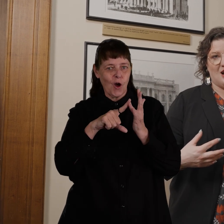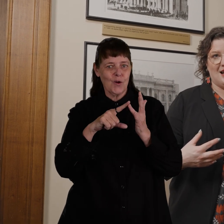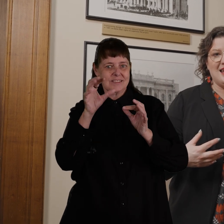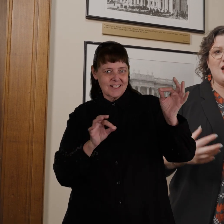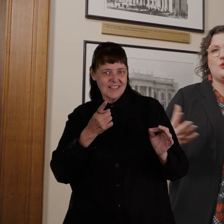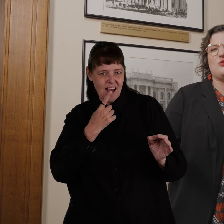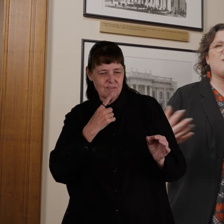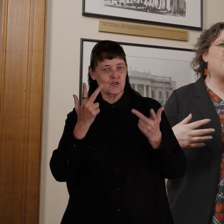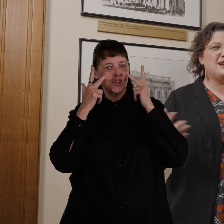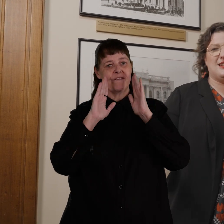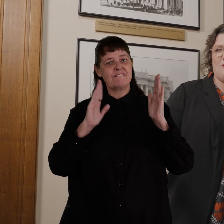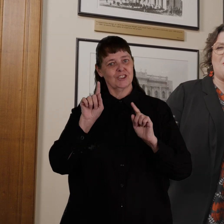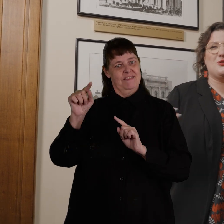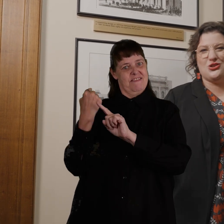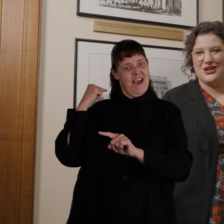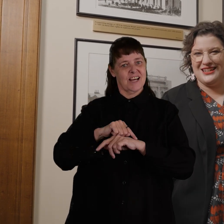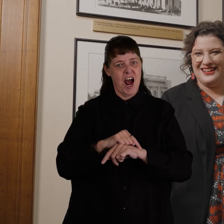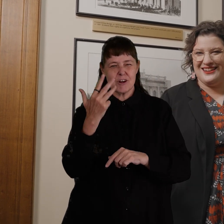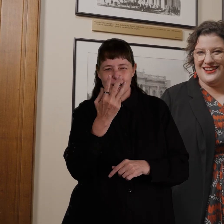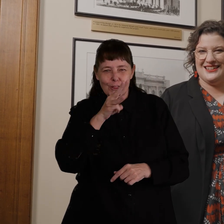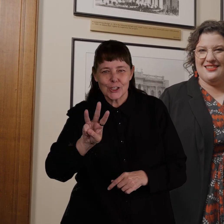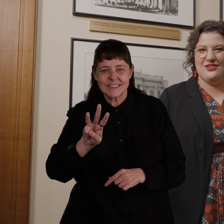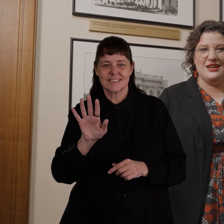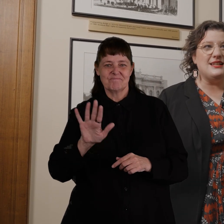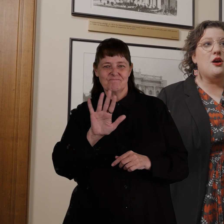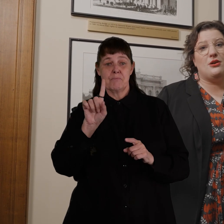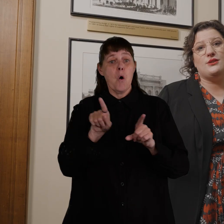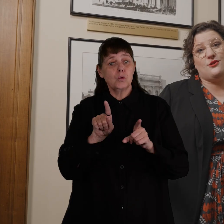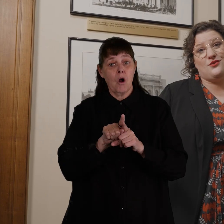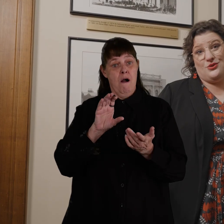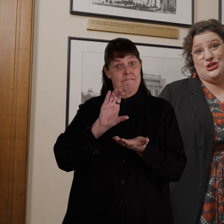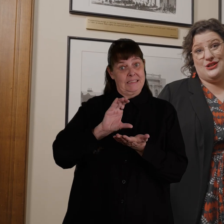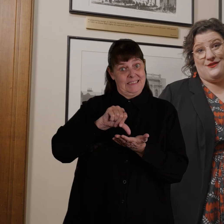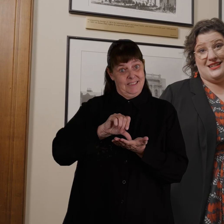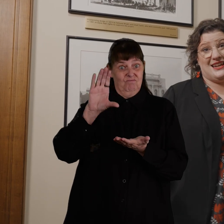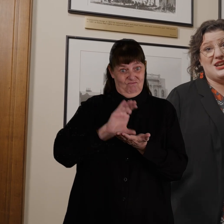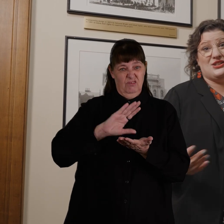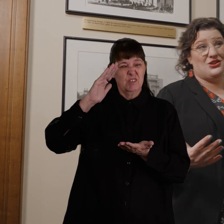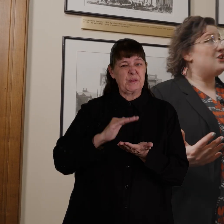styling, which was reflective of what was trendy in the 1930s, but also of the reduced funding.